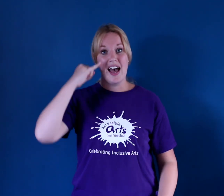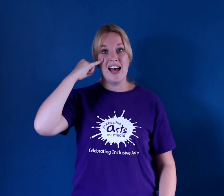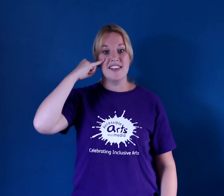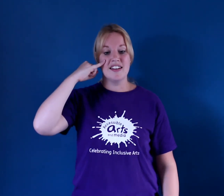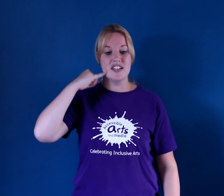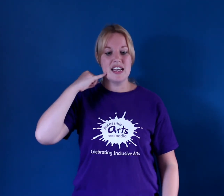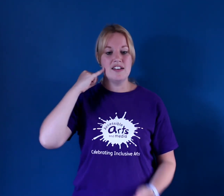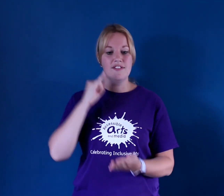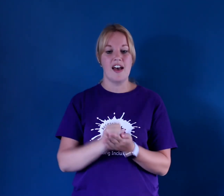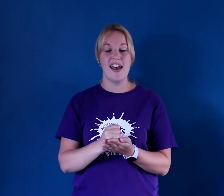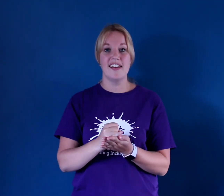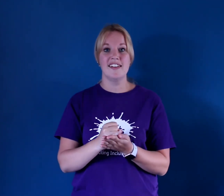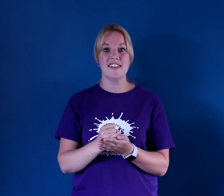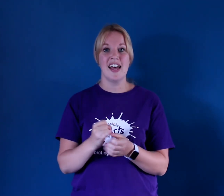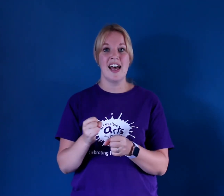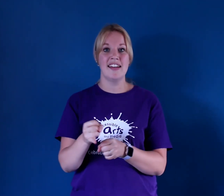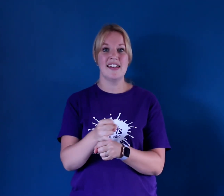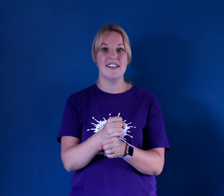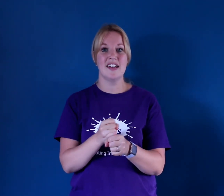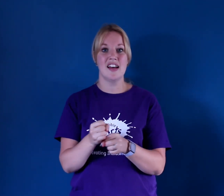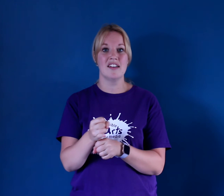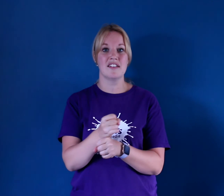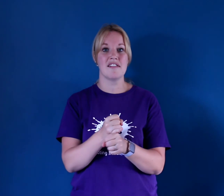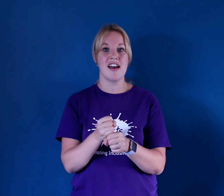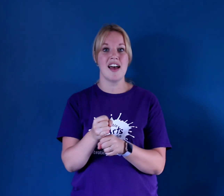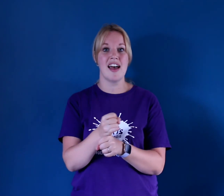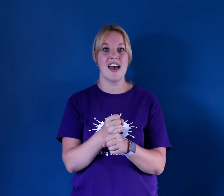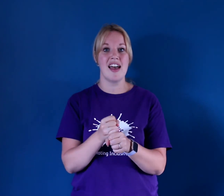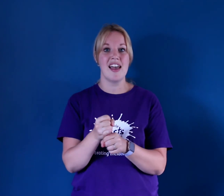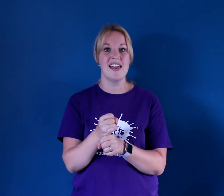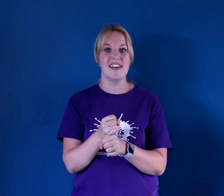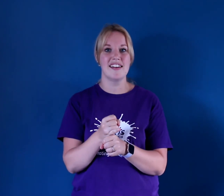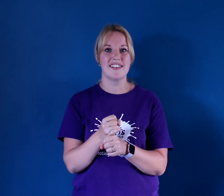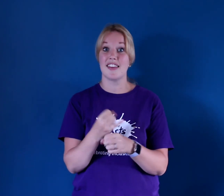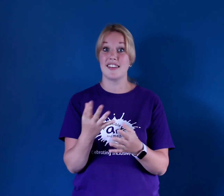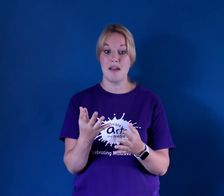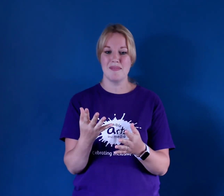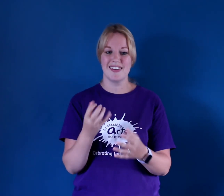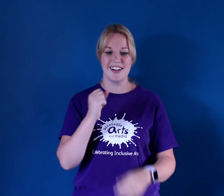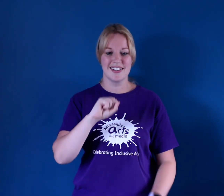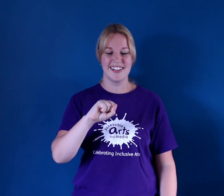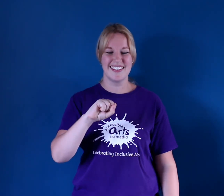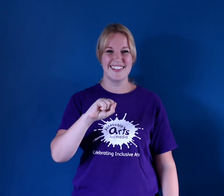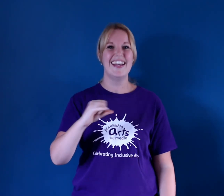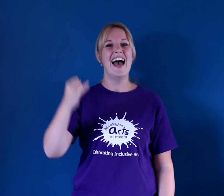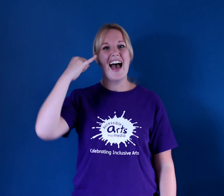And the cheat failed, and he turned grey. So the same, your turn.